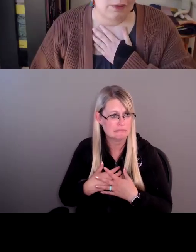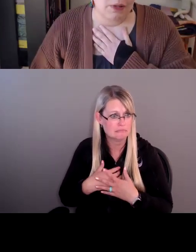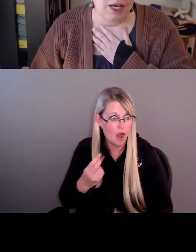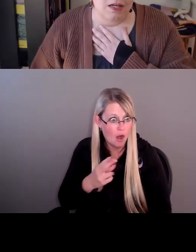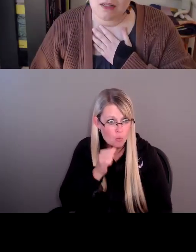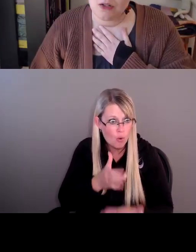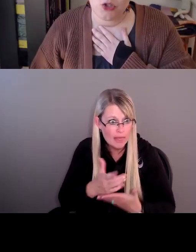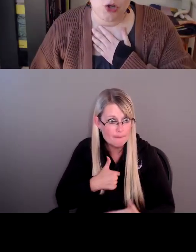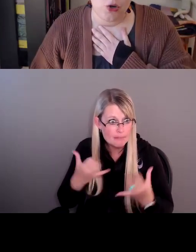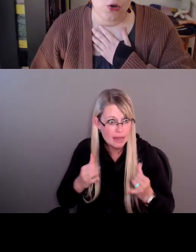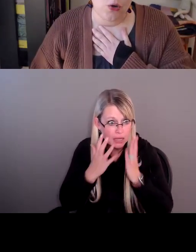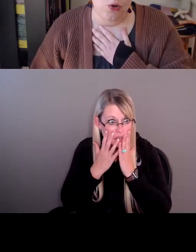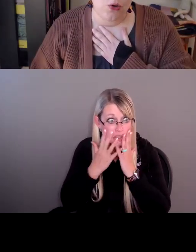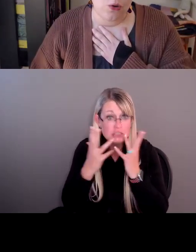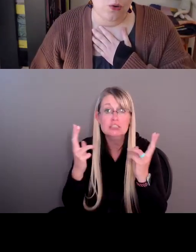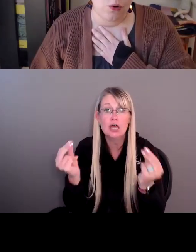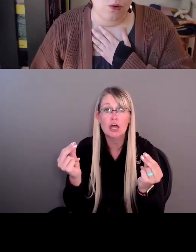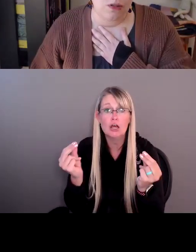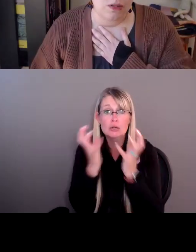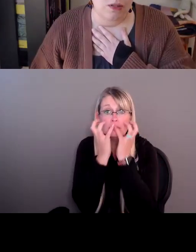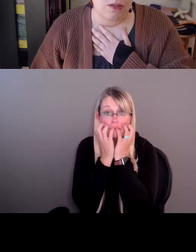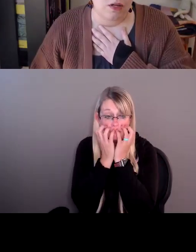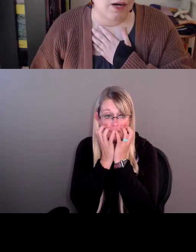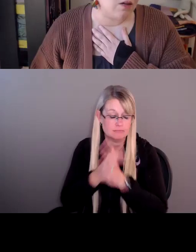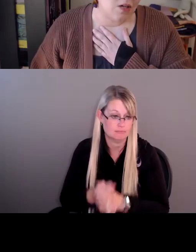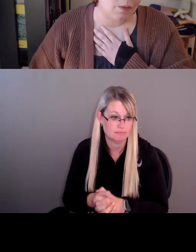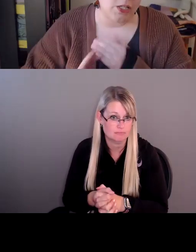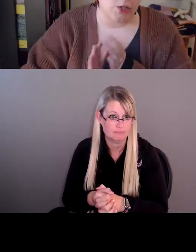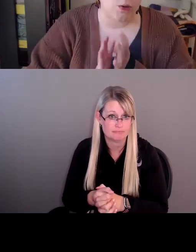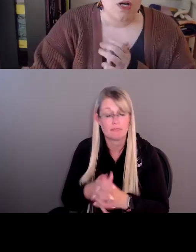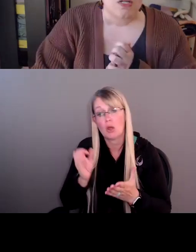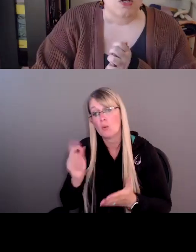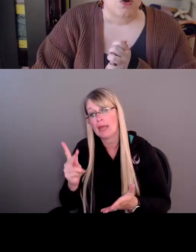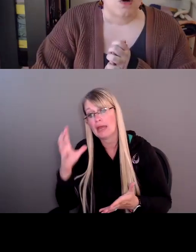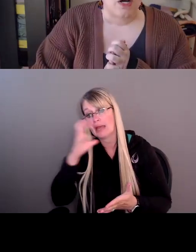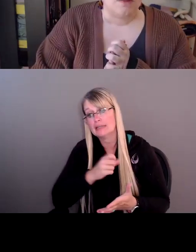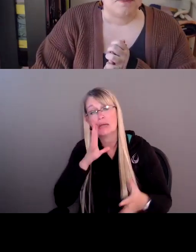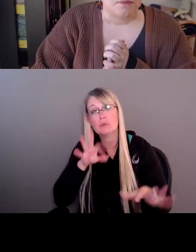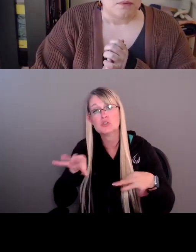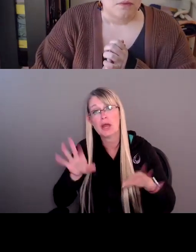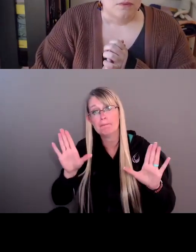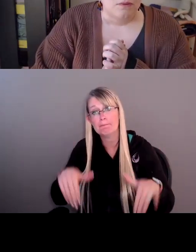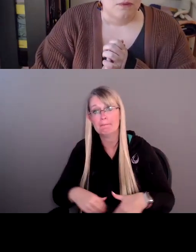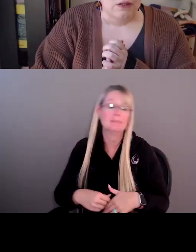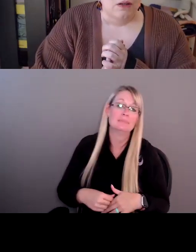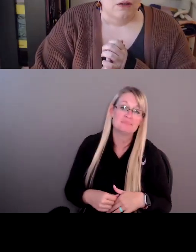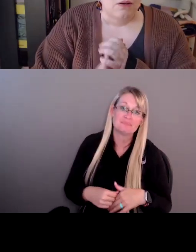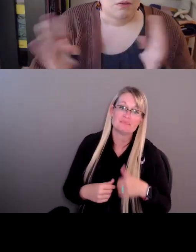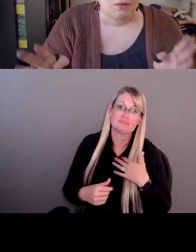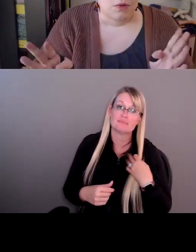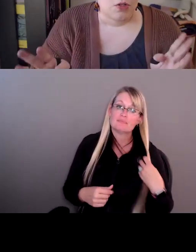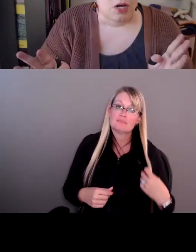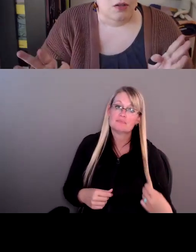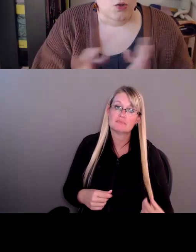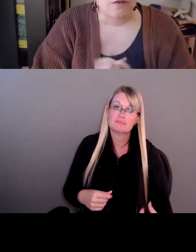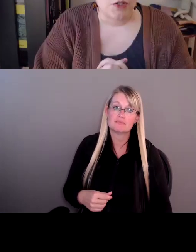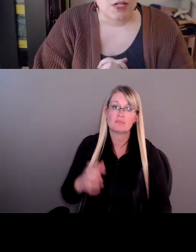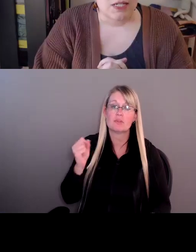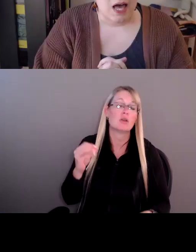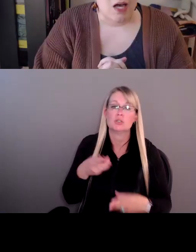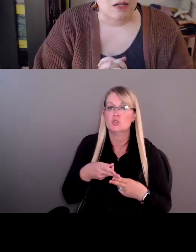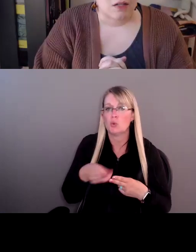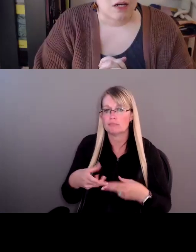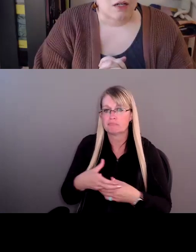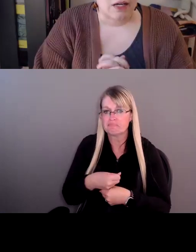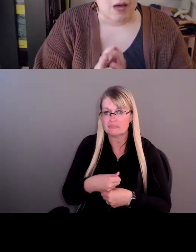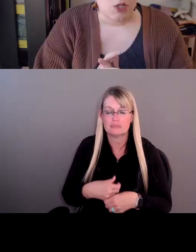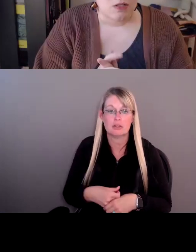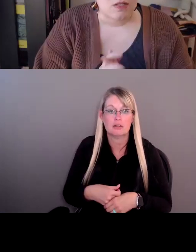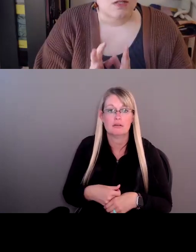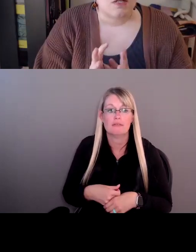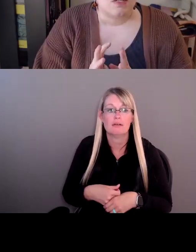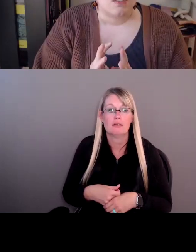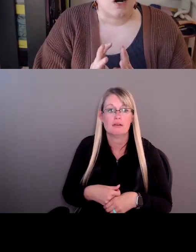me play it -- no all right, I will describe it to you. So the short version is that C.A.P. shows are